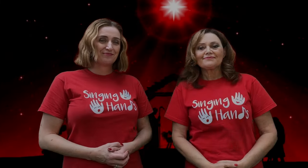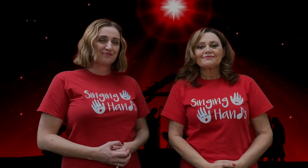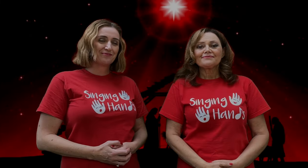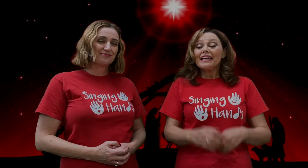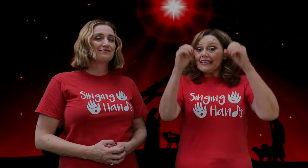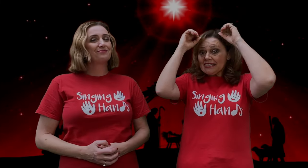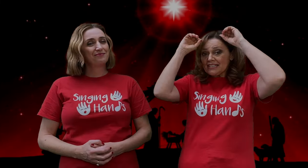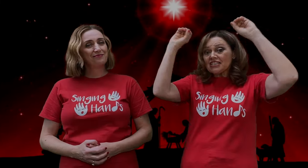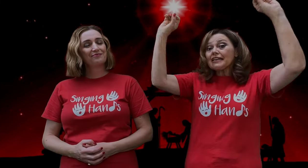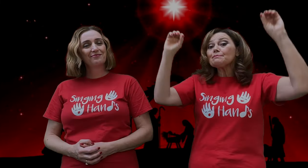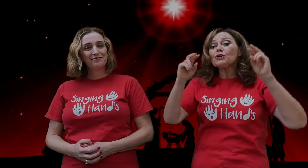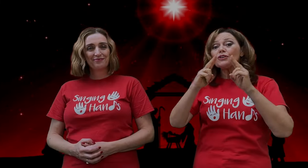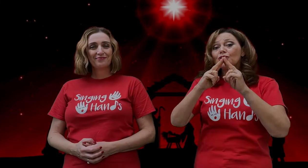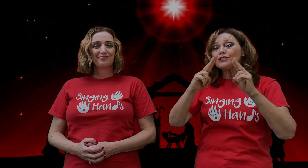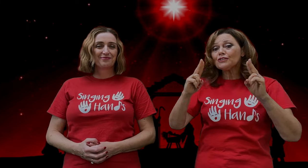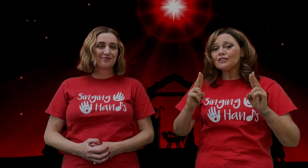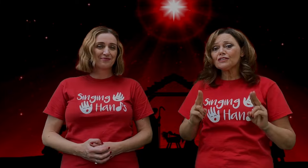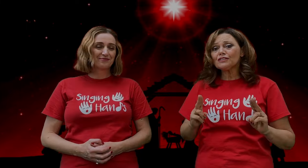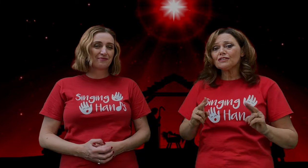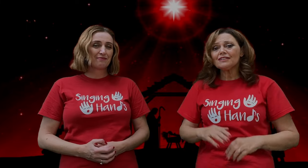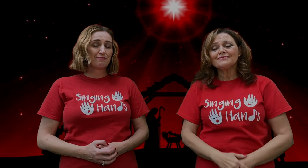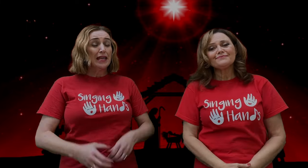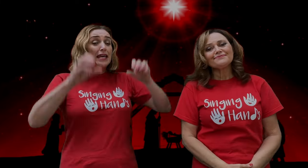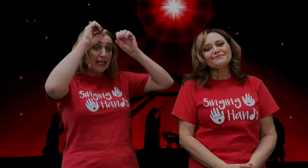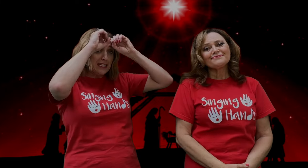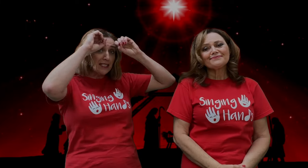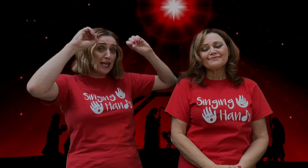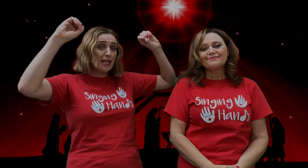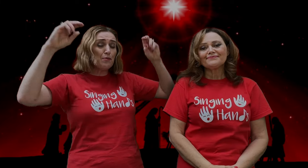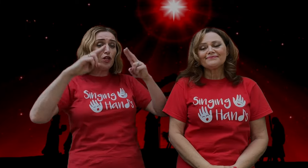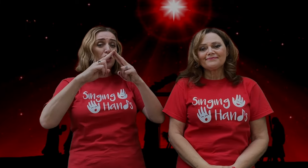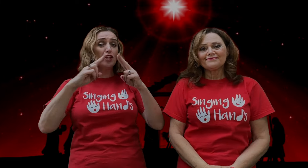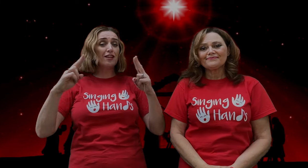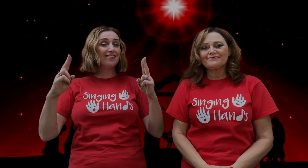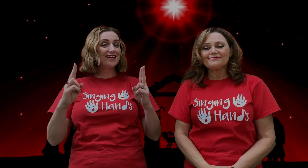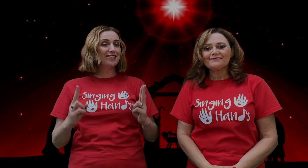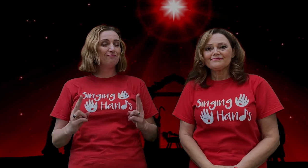In a stable (in a stable)